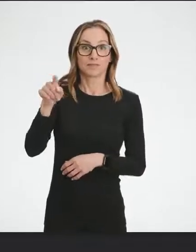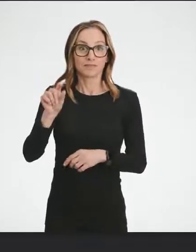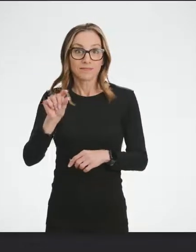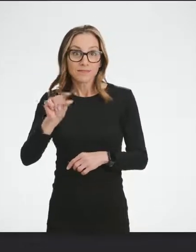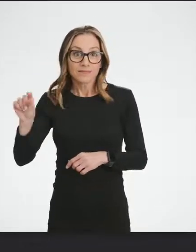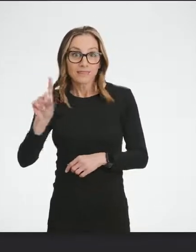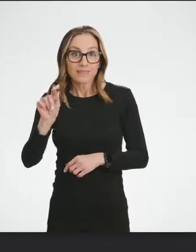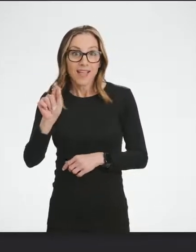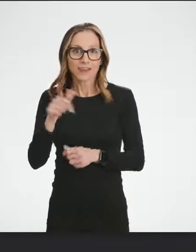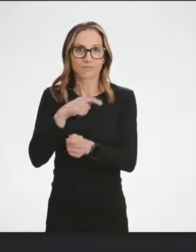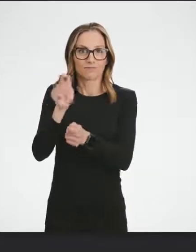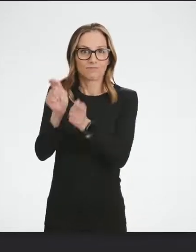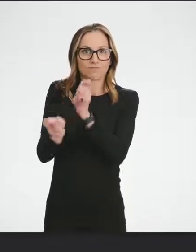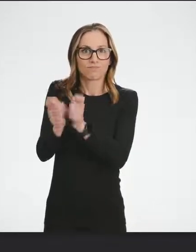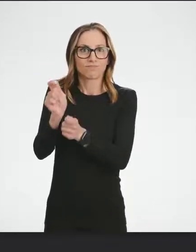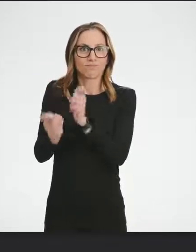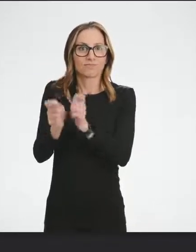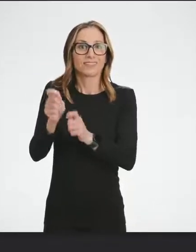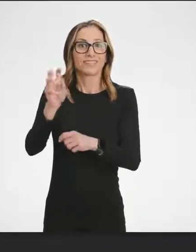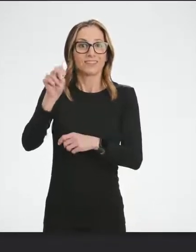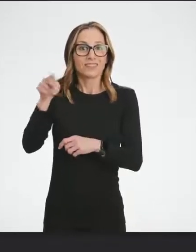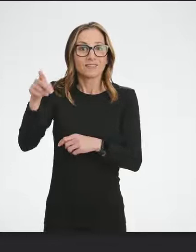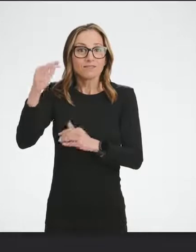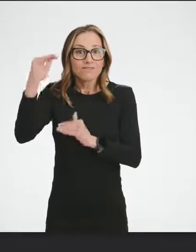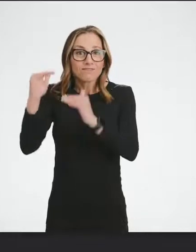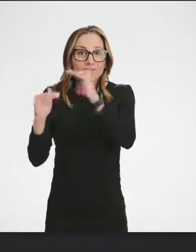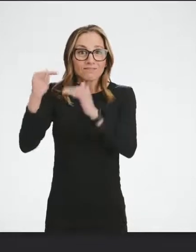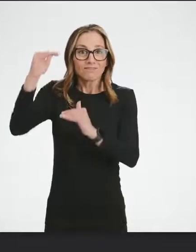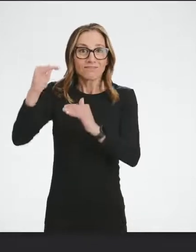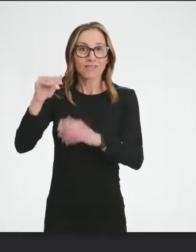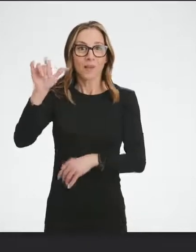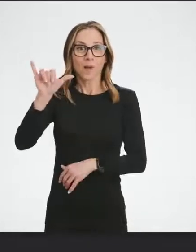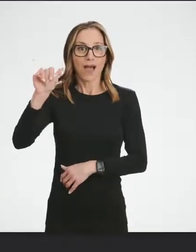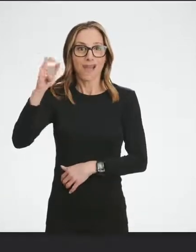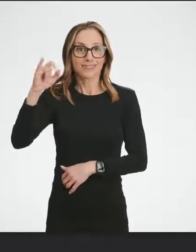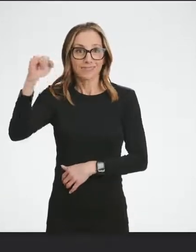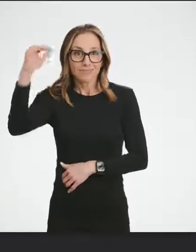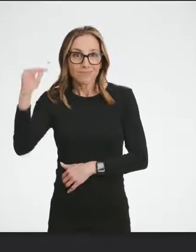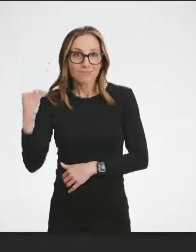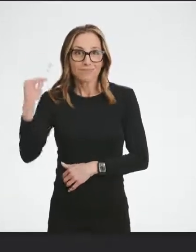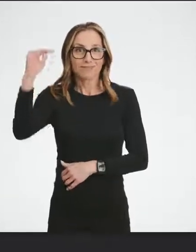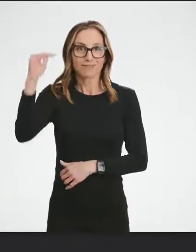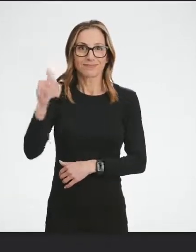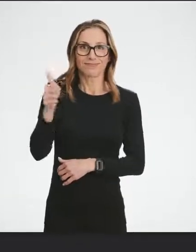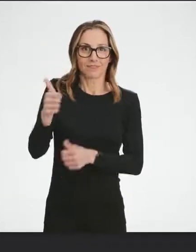The chart even recalculates its Y axis to reflect the new totals. Let me show you one more chart.